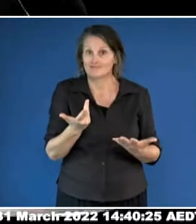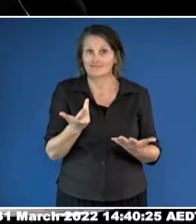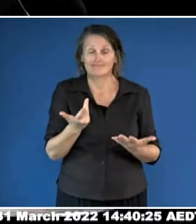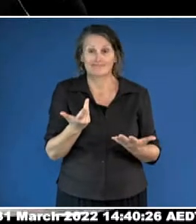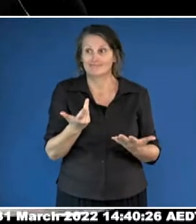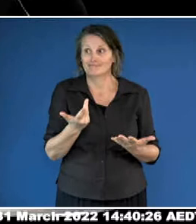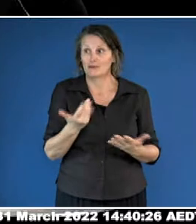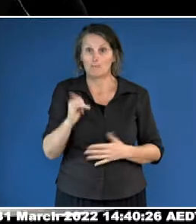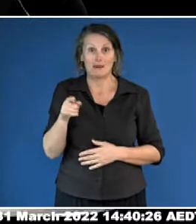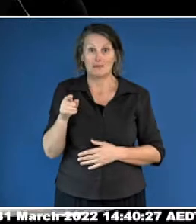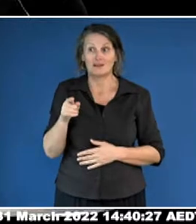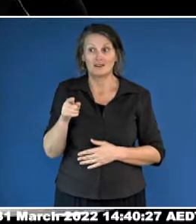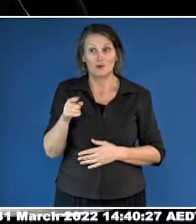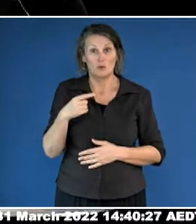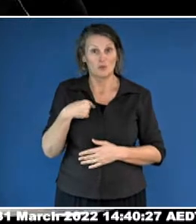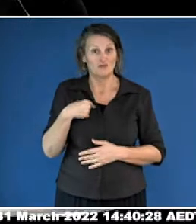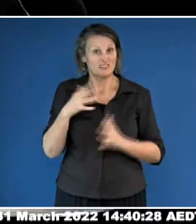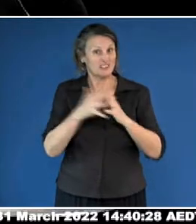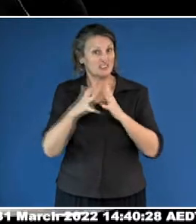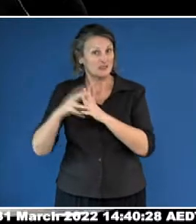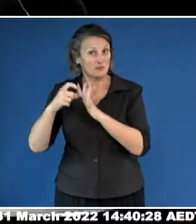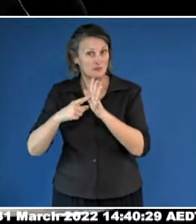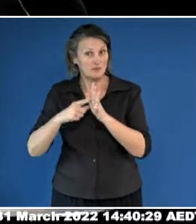restrictive practices are violent and are in violation of human rights.